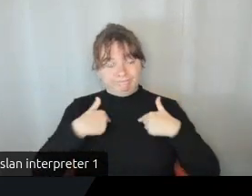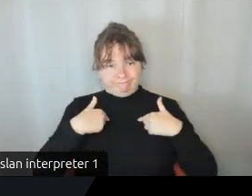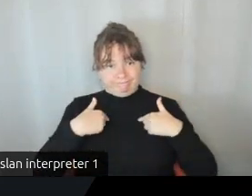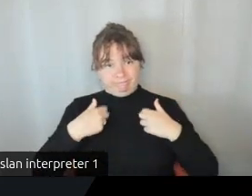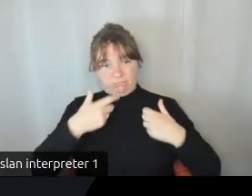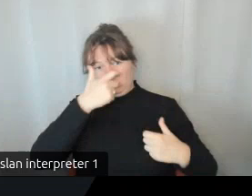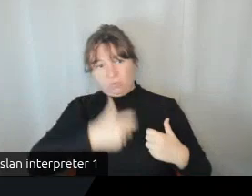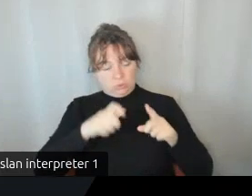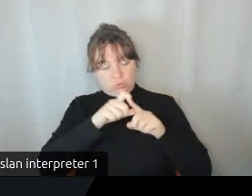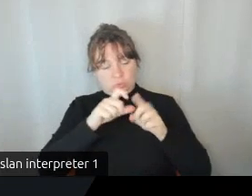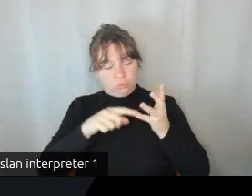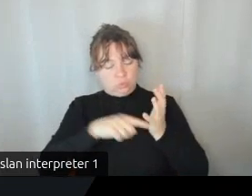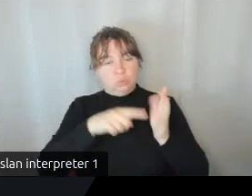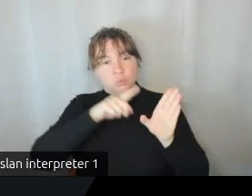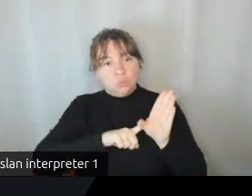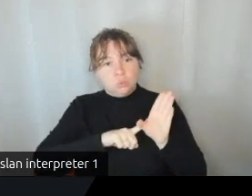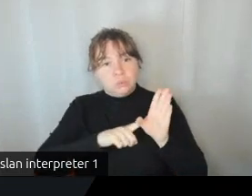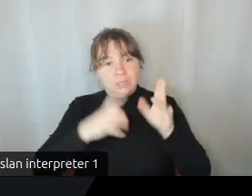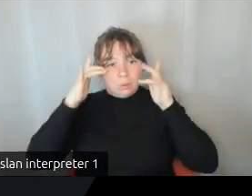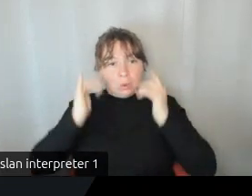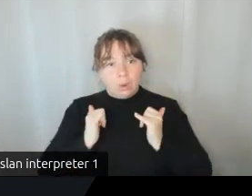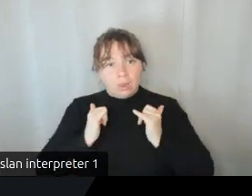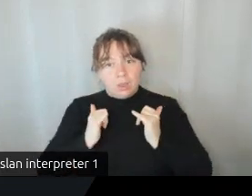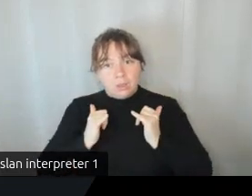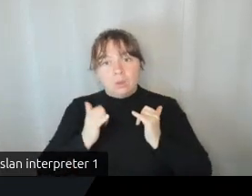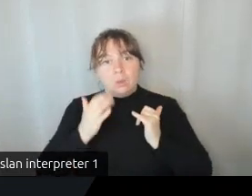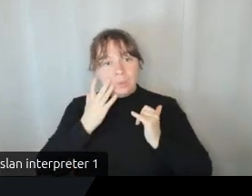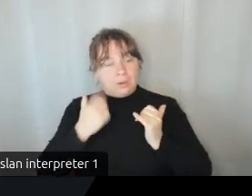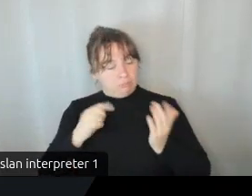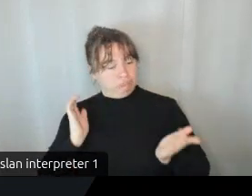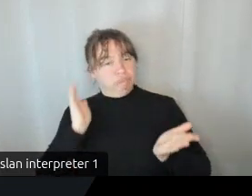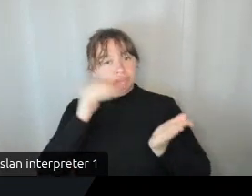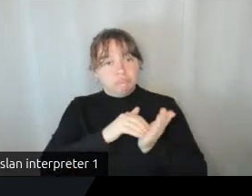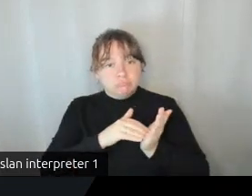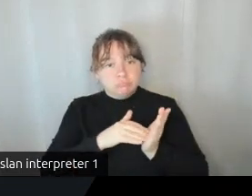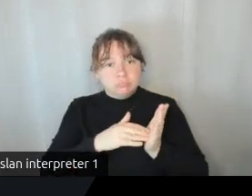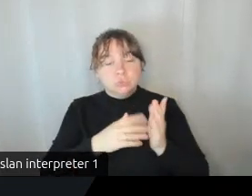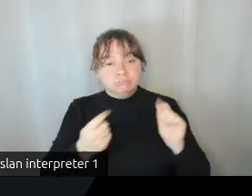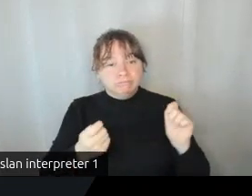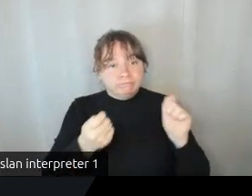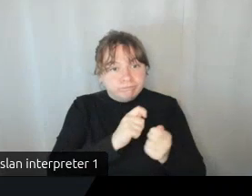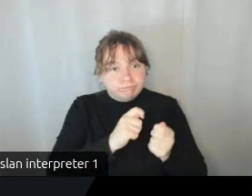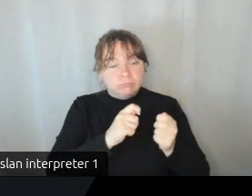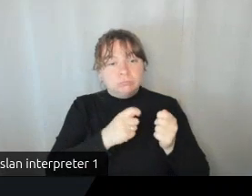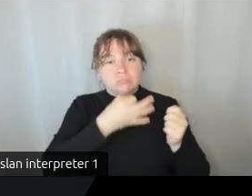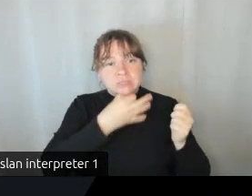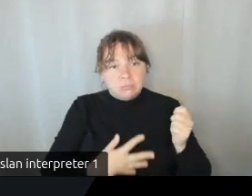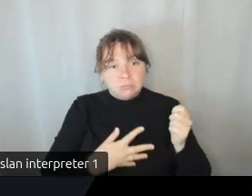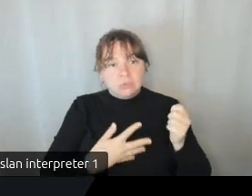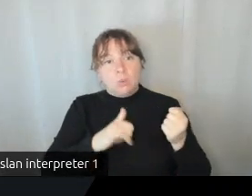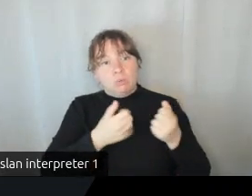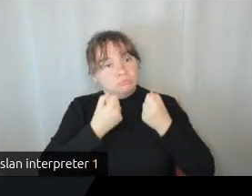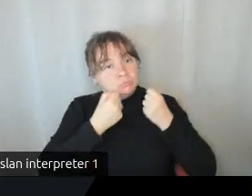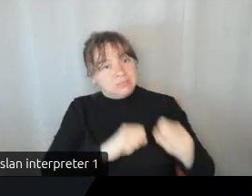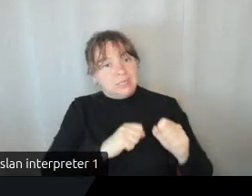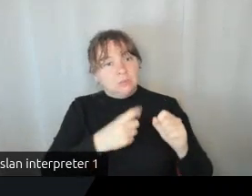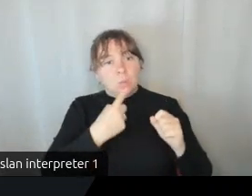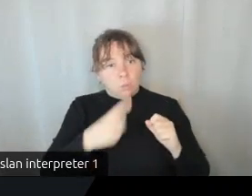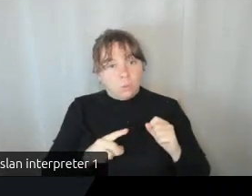relation to application to vary protection orders or temporary protection orders currently in place.